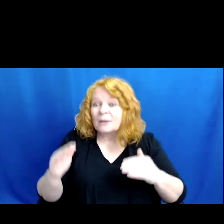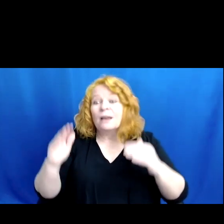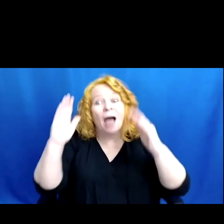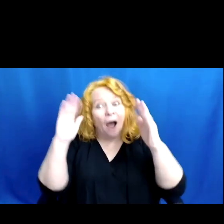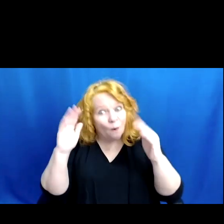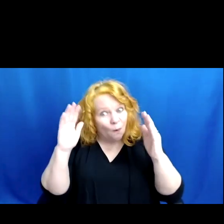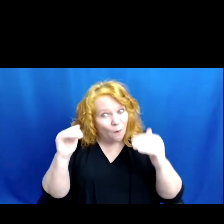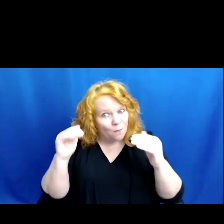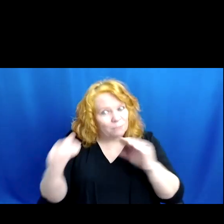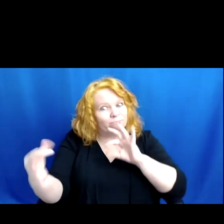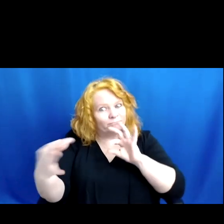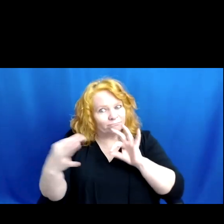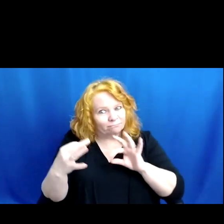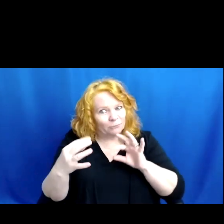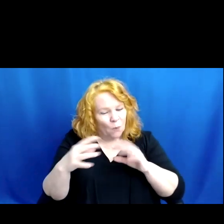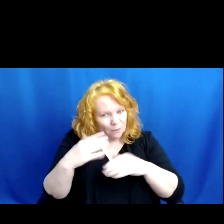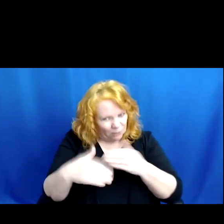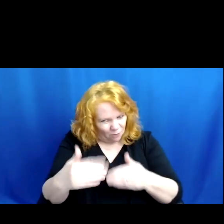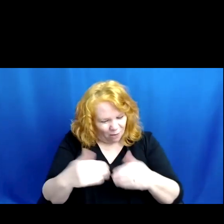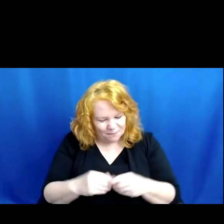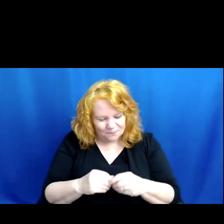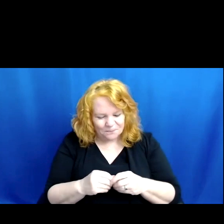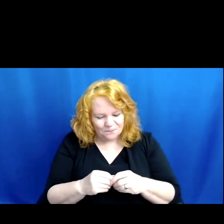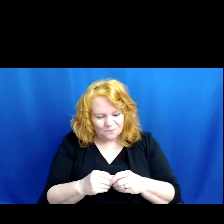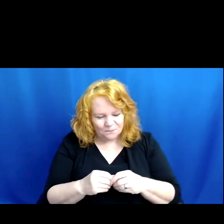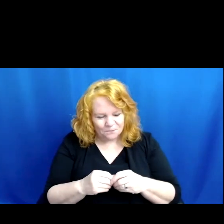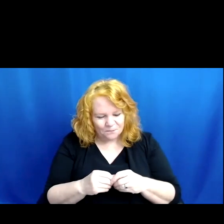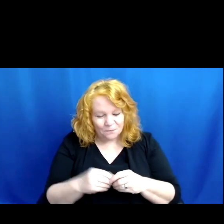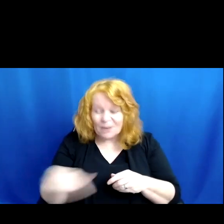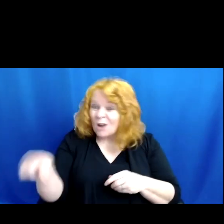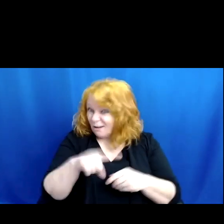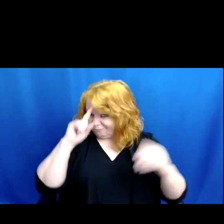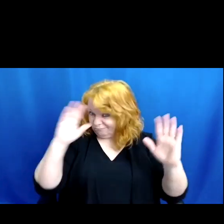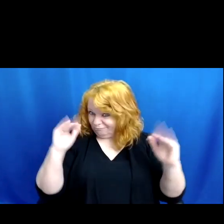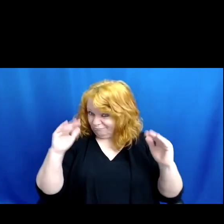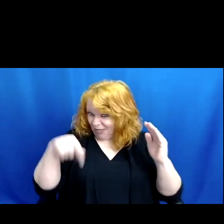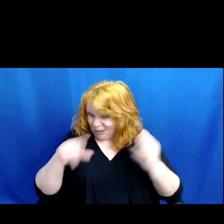What are you going to expect overall from the story sessions?